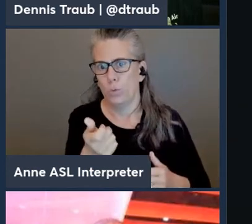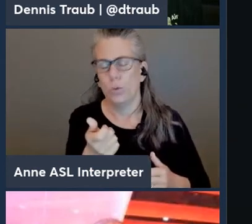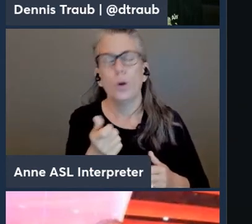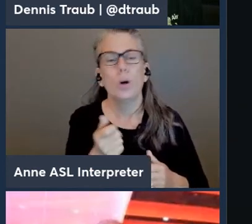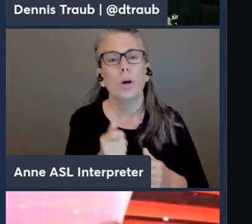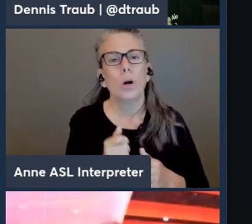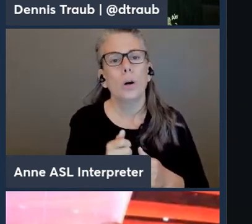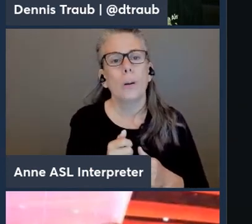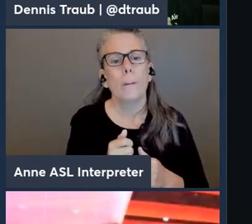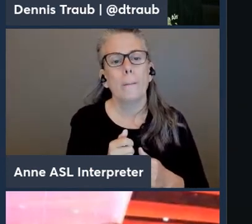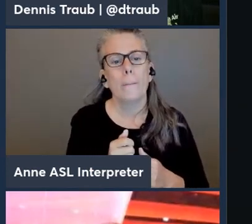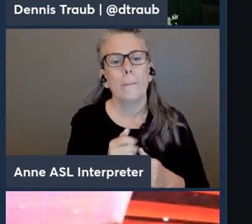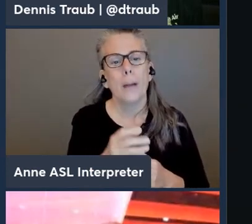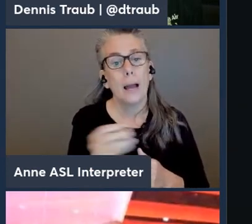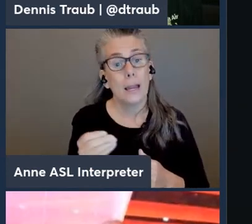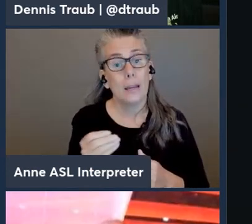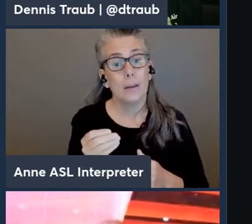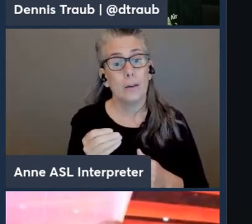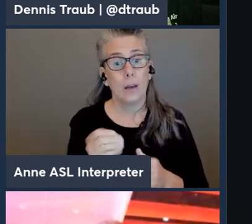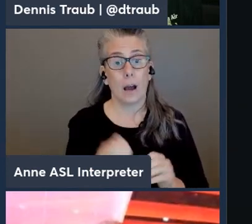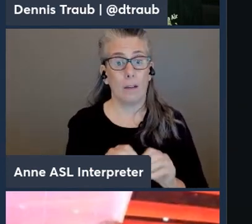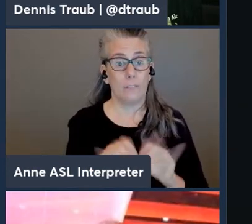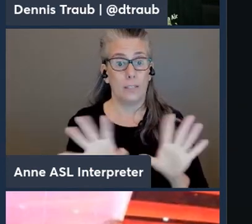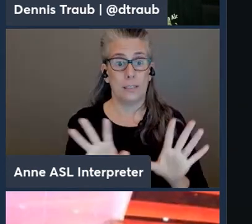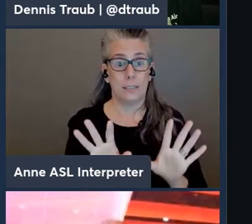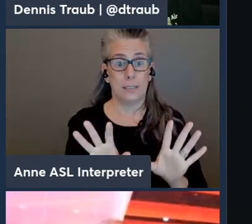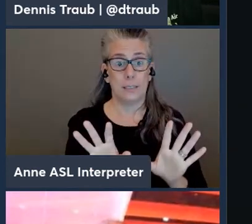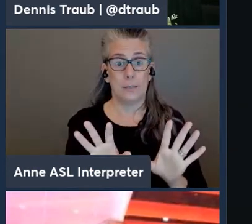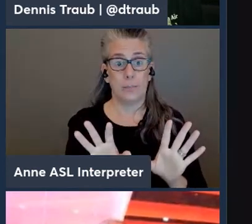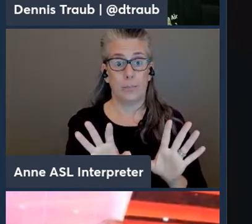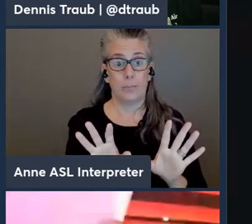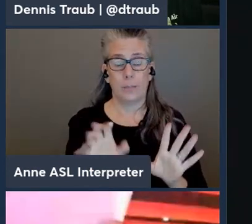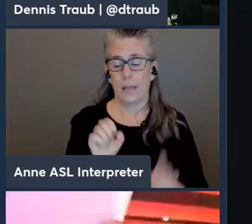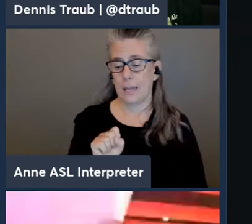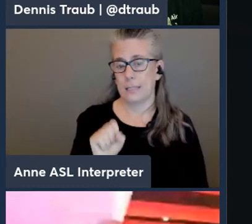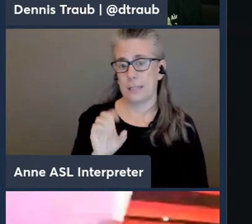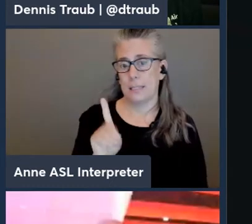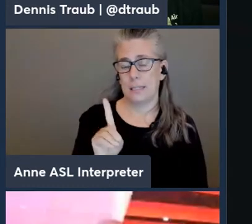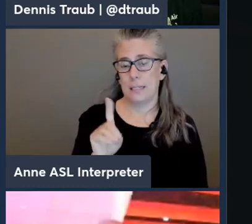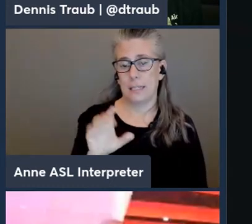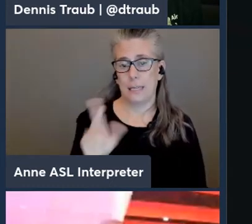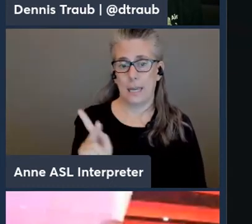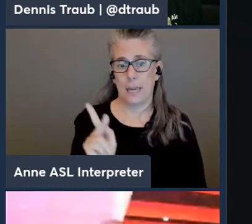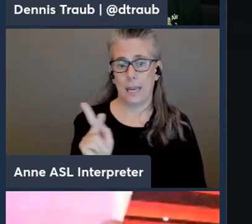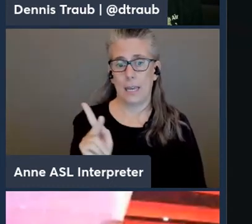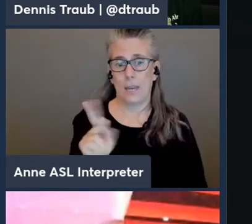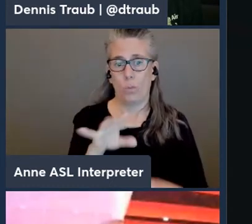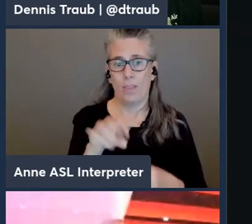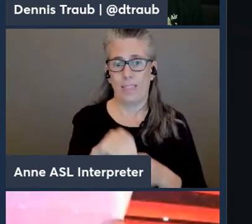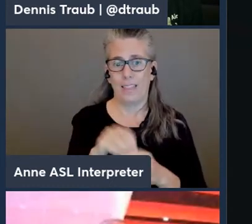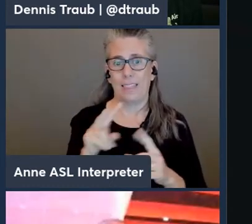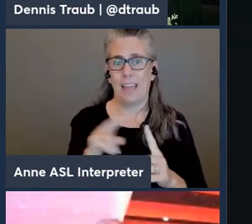Obviously, the SDK in this application needs some sort of- Needs- Yeah.